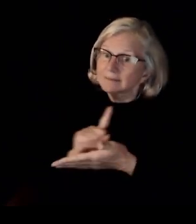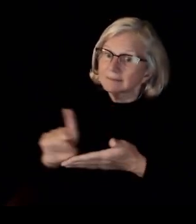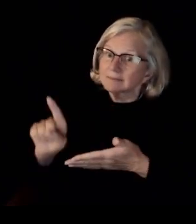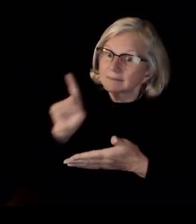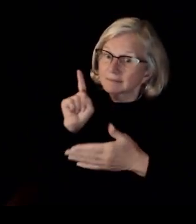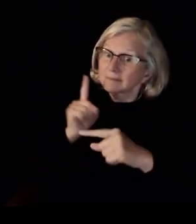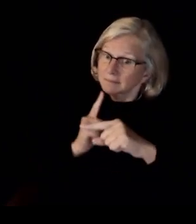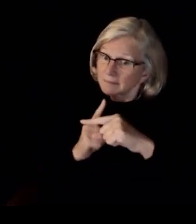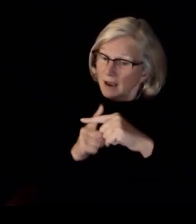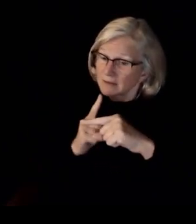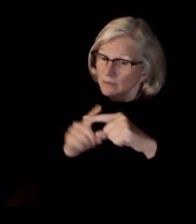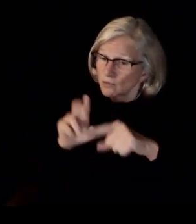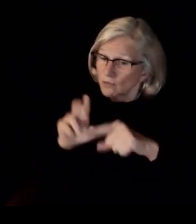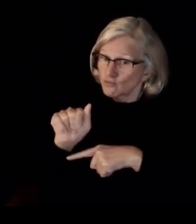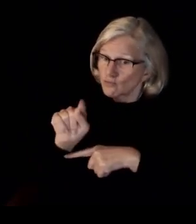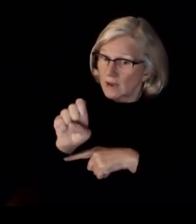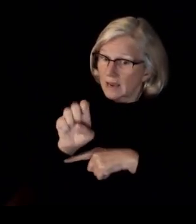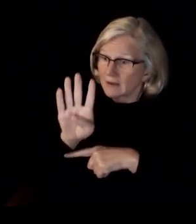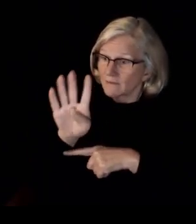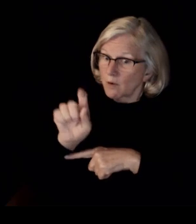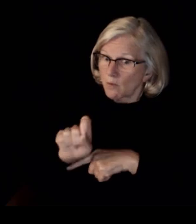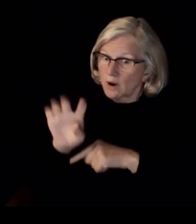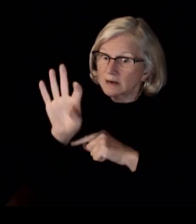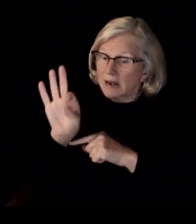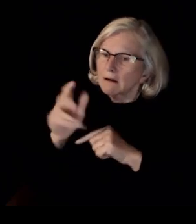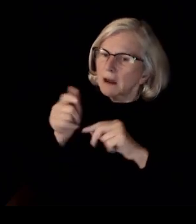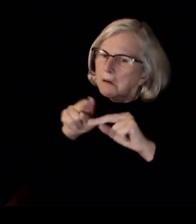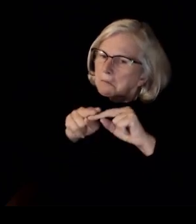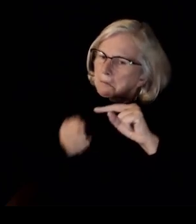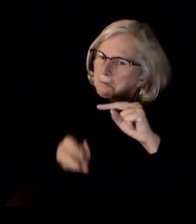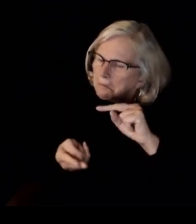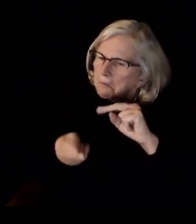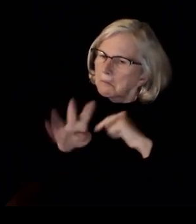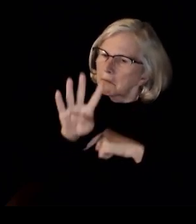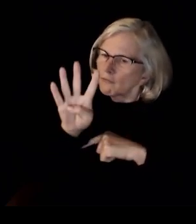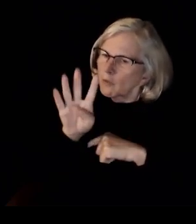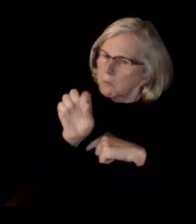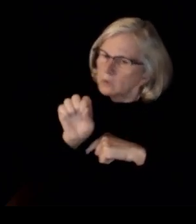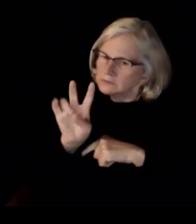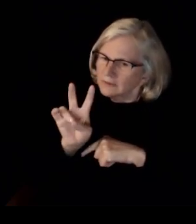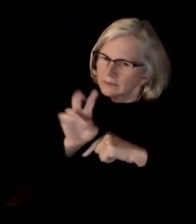remind you that the positivity rate on that seven day rolling average does have a seven